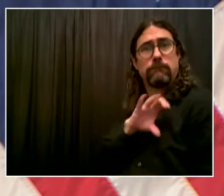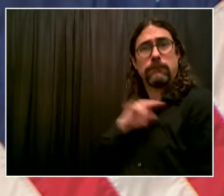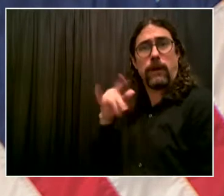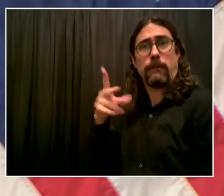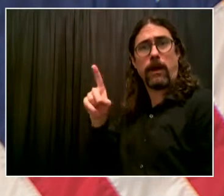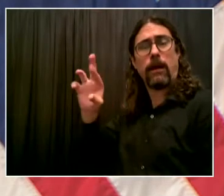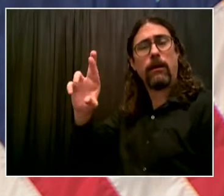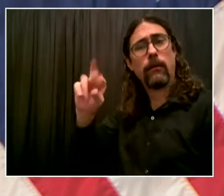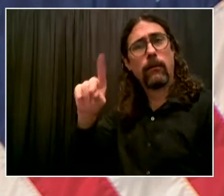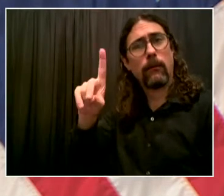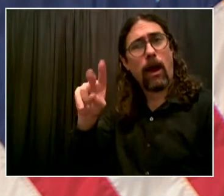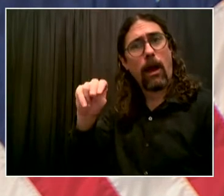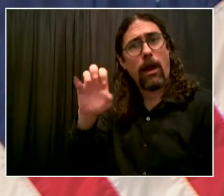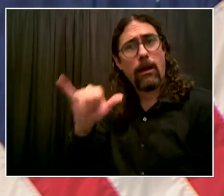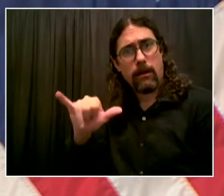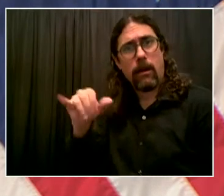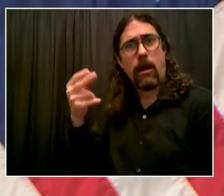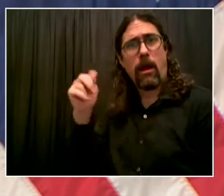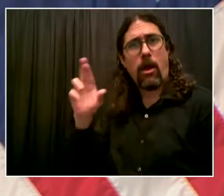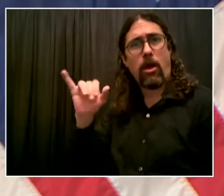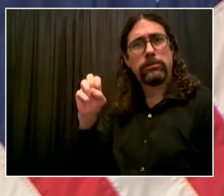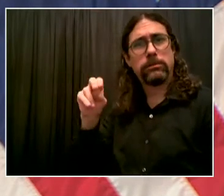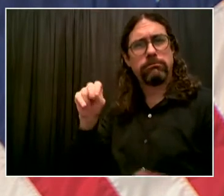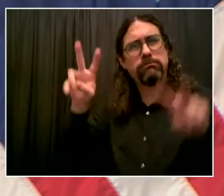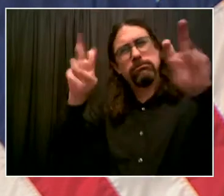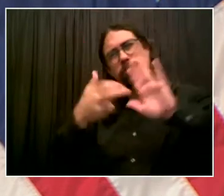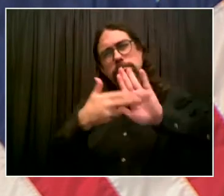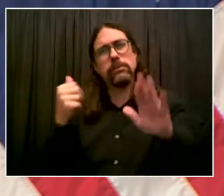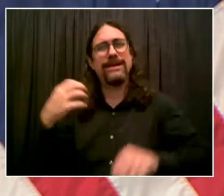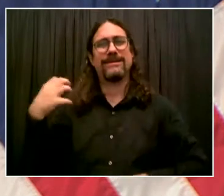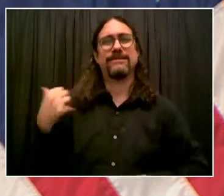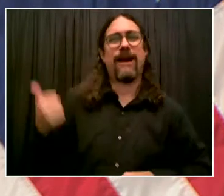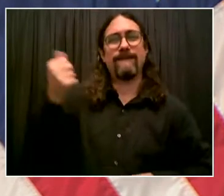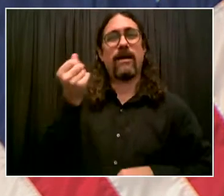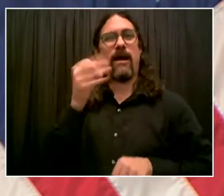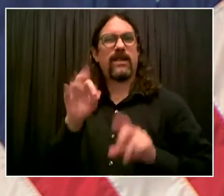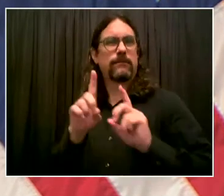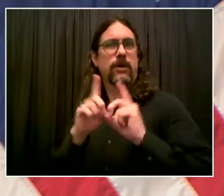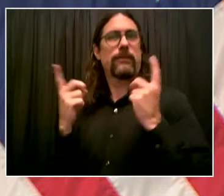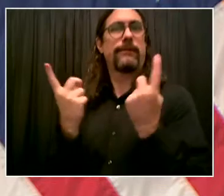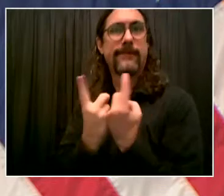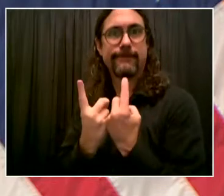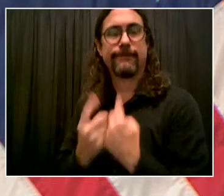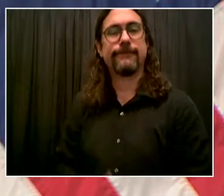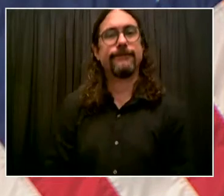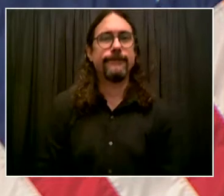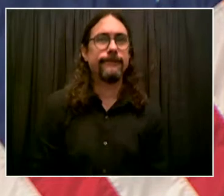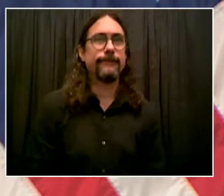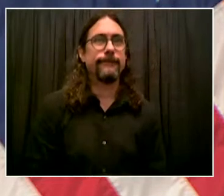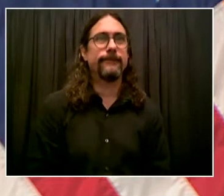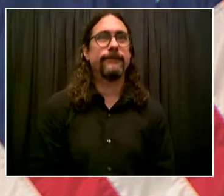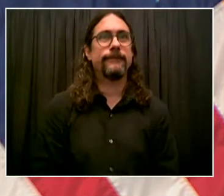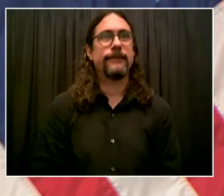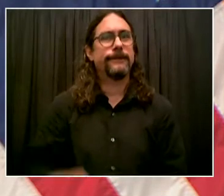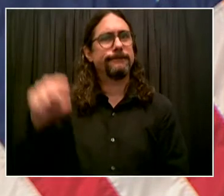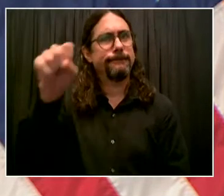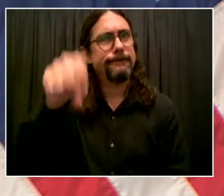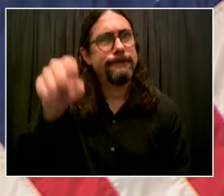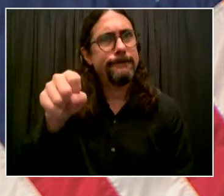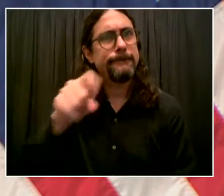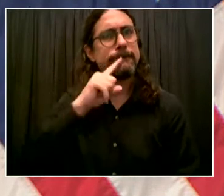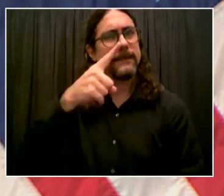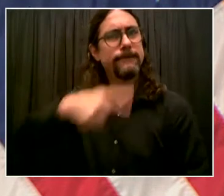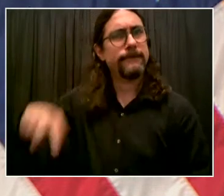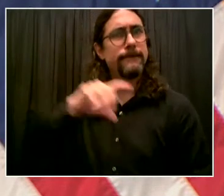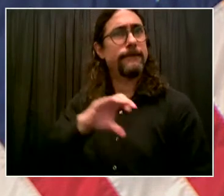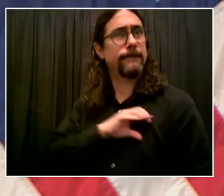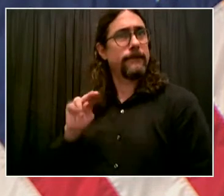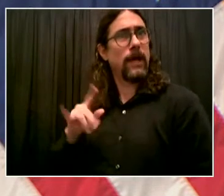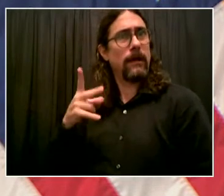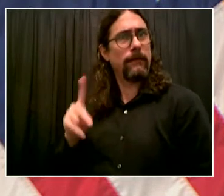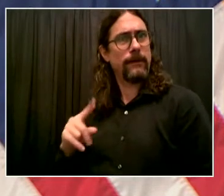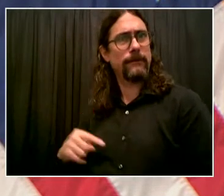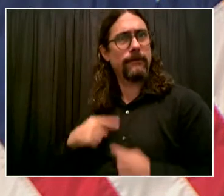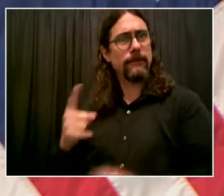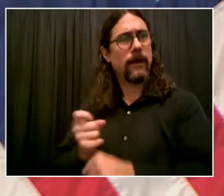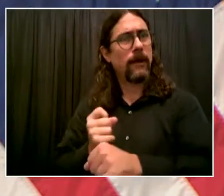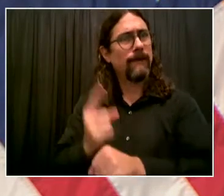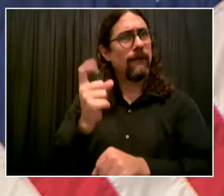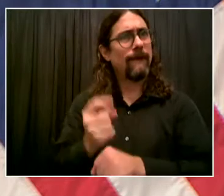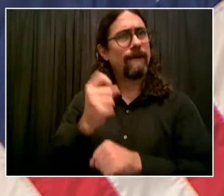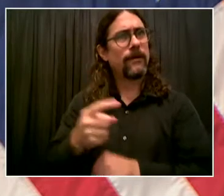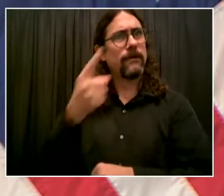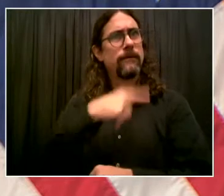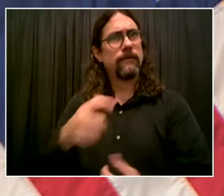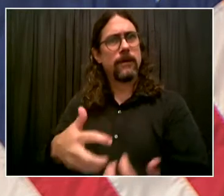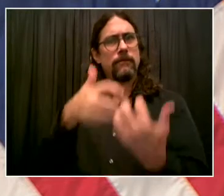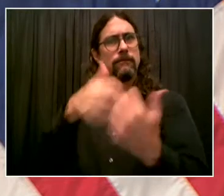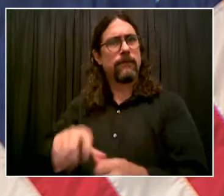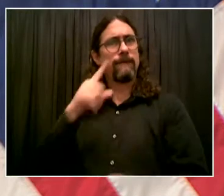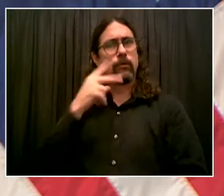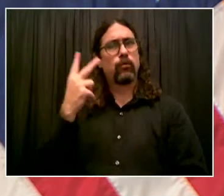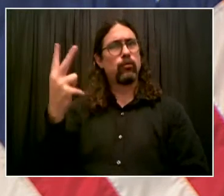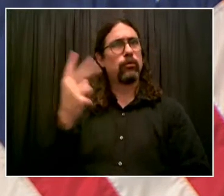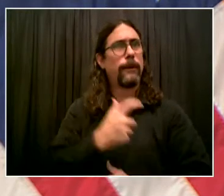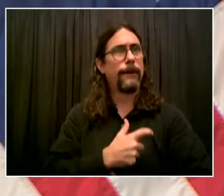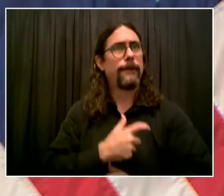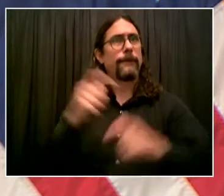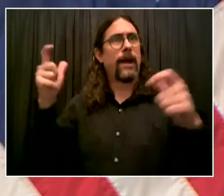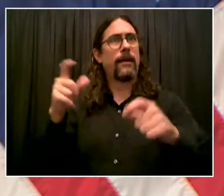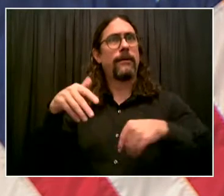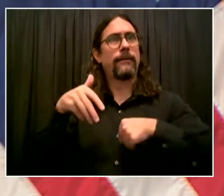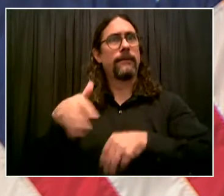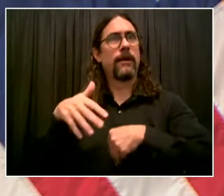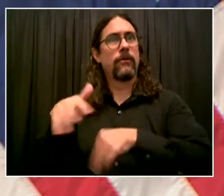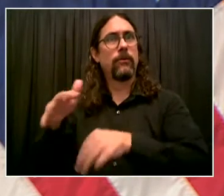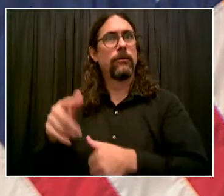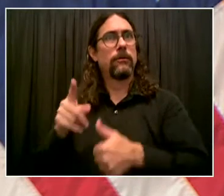VERY MUCH.